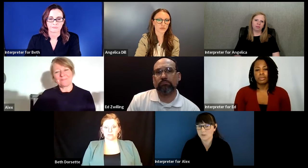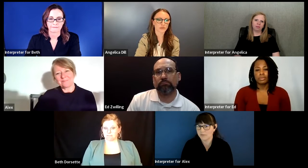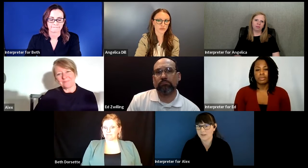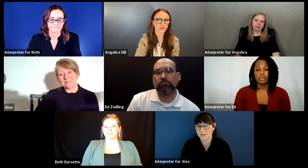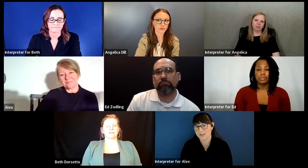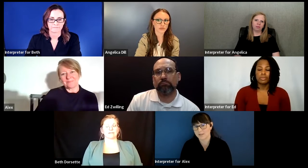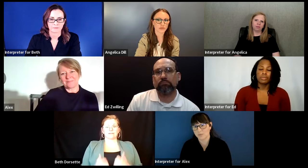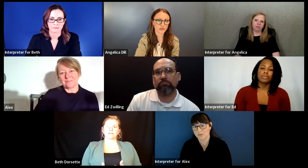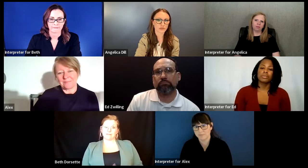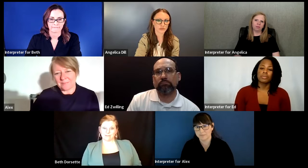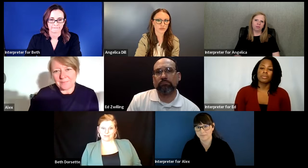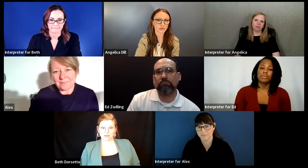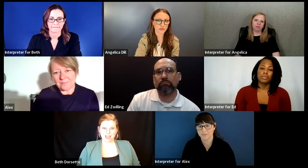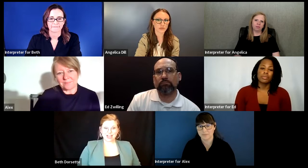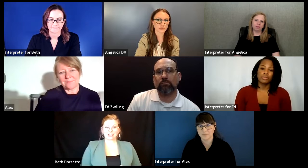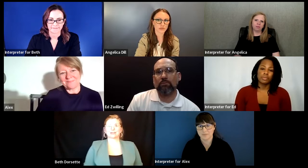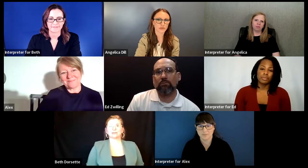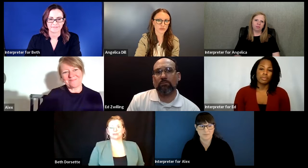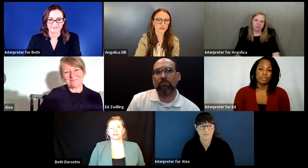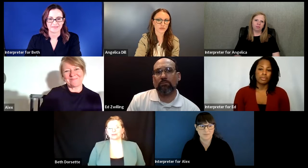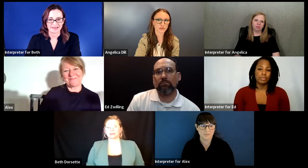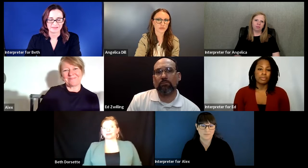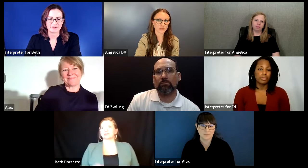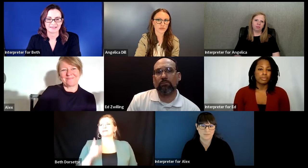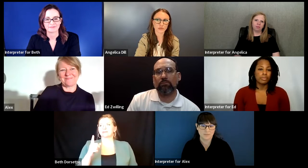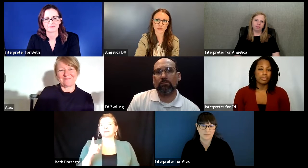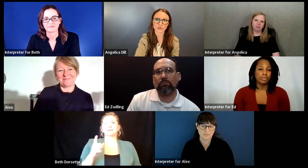Don't be afraid to ask that, as well. Uh-huh, absolutely.